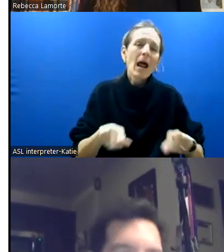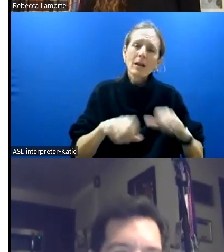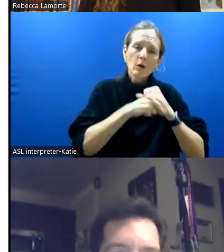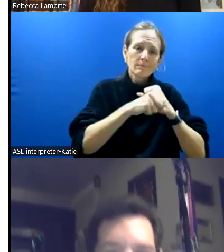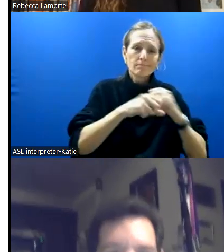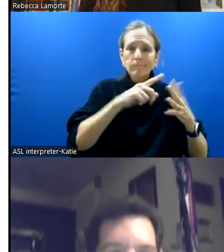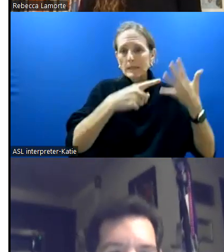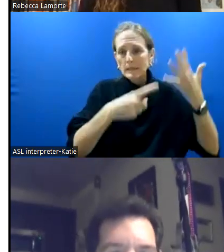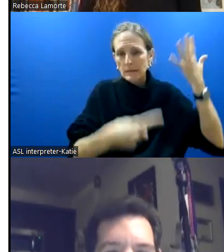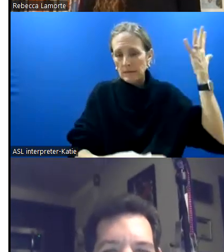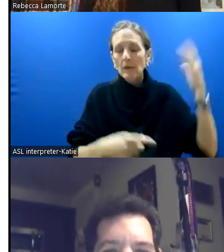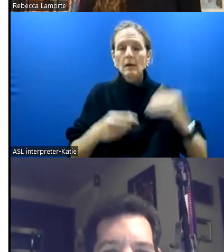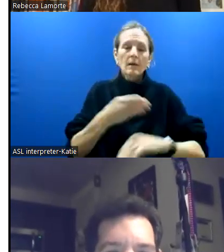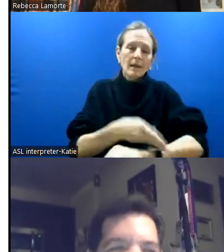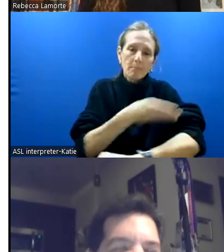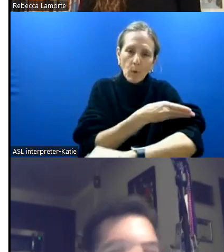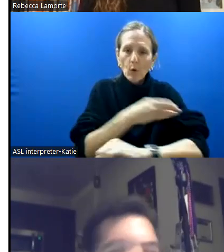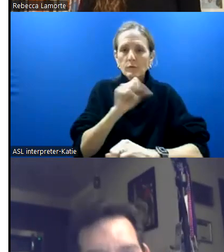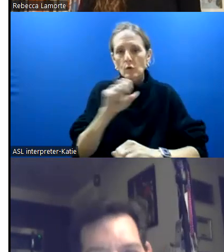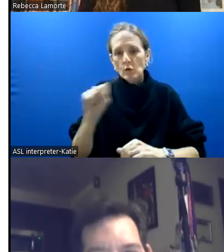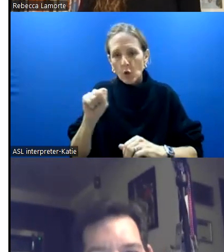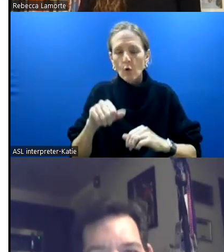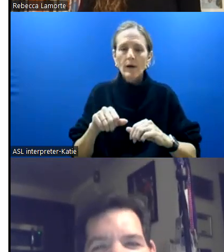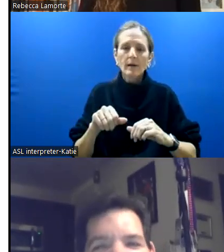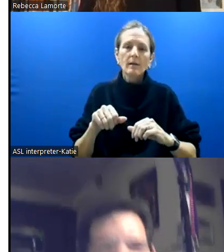Improve Social Security and Section 8